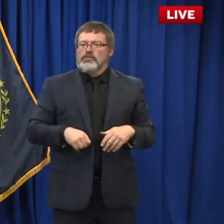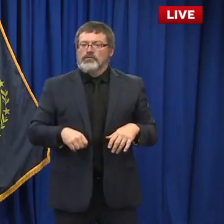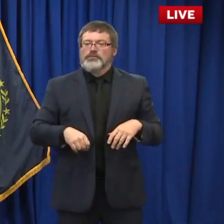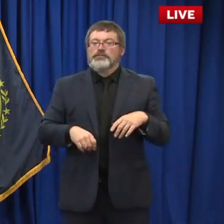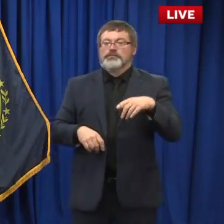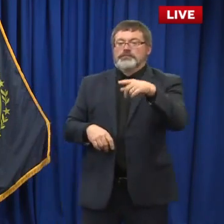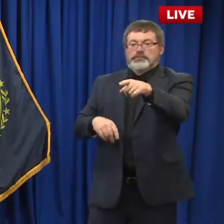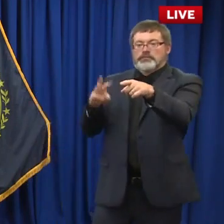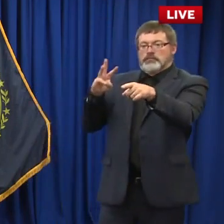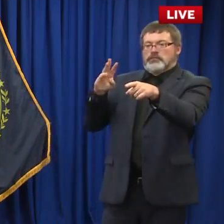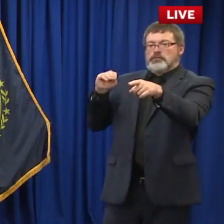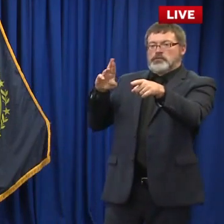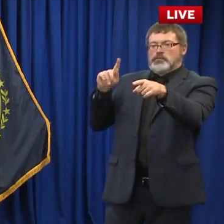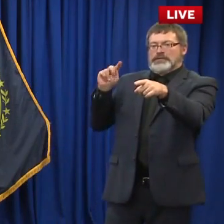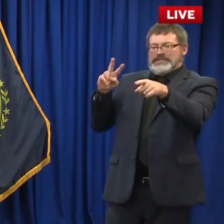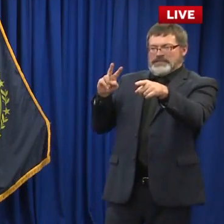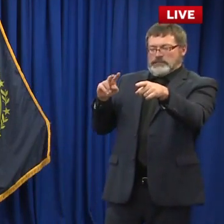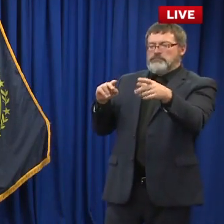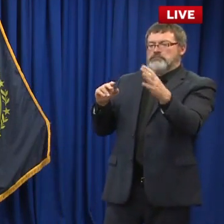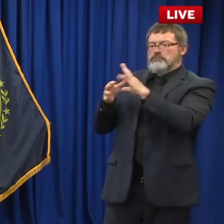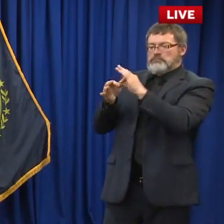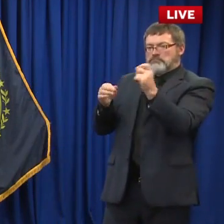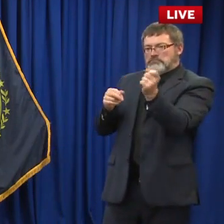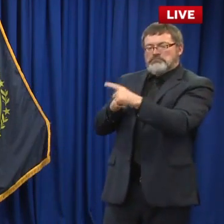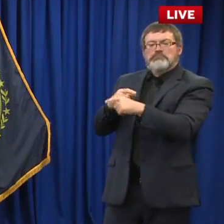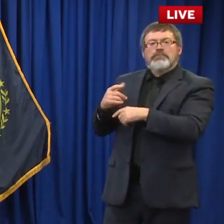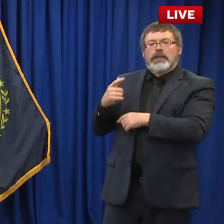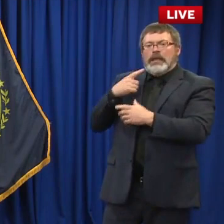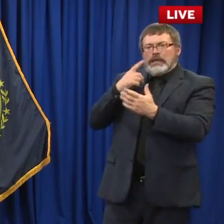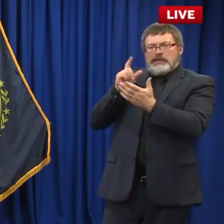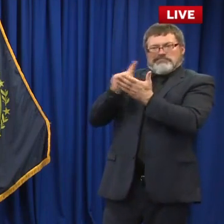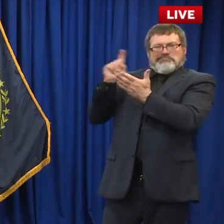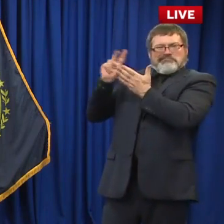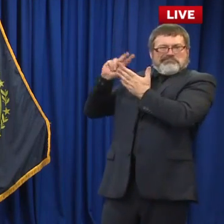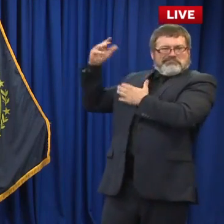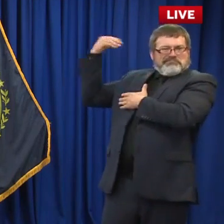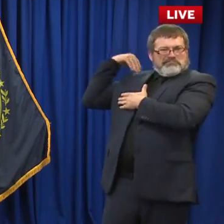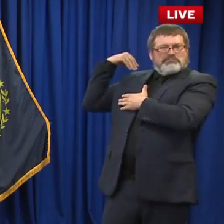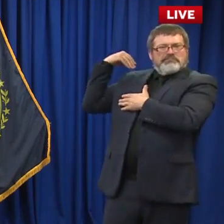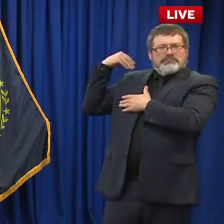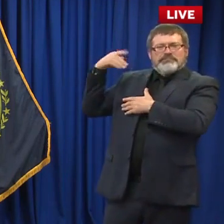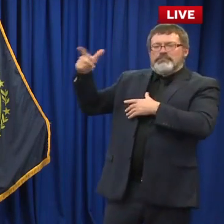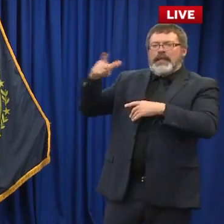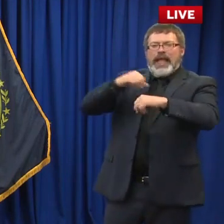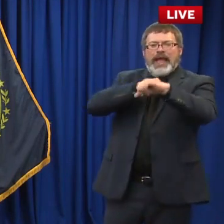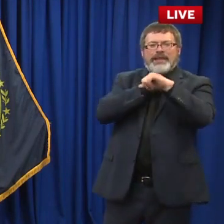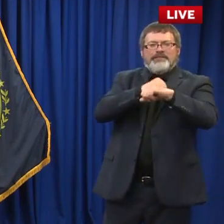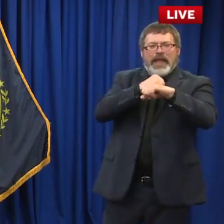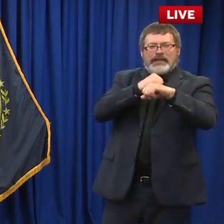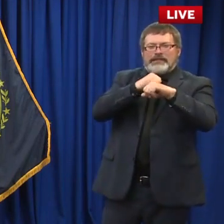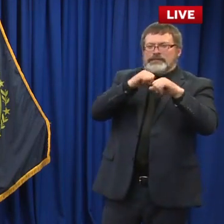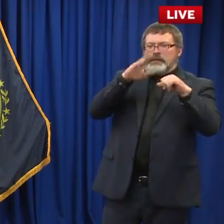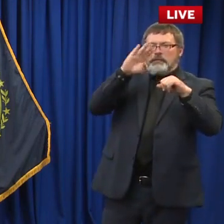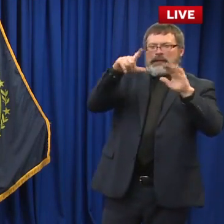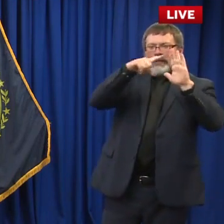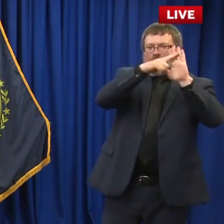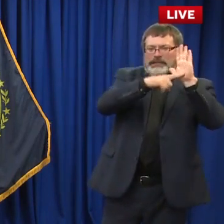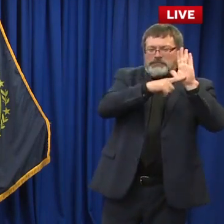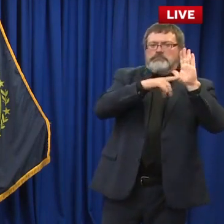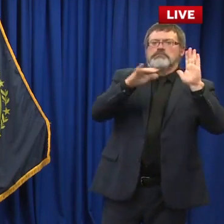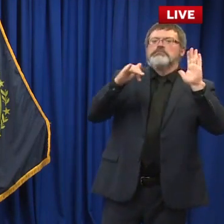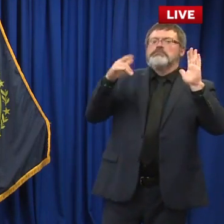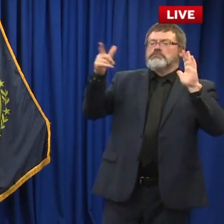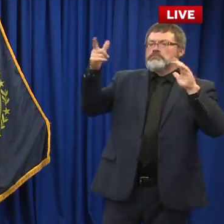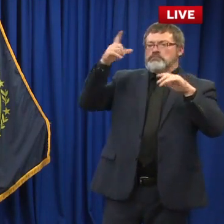IT WAS MANY MANY WEEKS AGO, YOU WERE CALLING ON THE PRESIDENT TO INVOKE THE DEFENSE PRODUCTION ACT WHEN IT CAME TO THINGS LIKE VENTILATORS AND THINGS LIKE THAT.